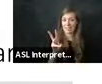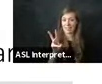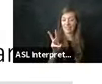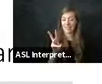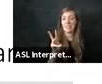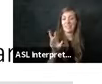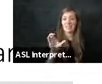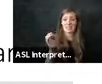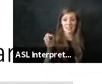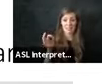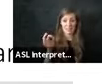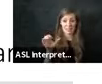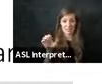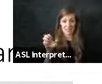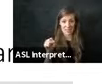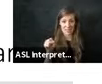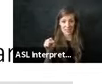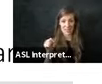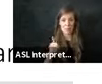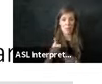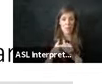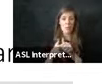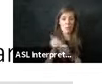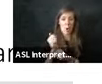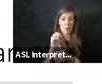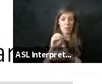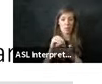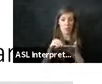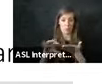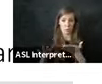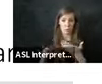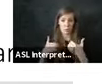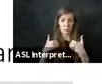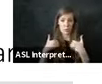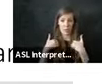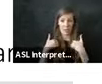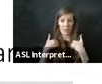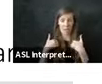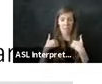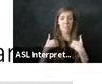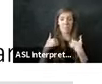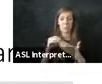cases, with the majority of those cases occurring among students.